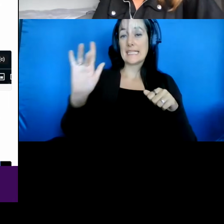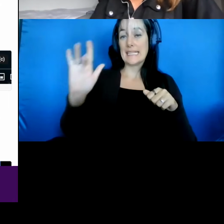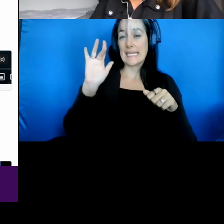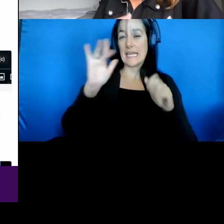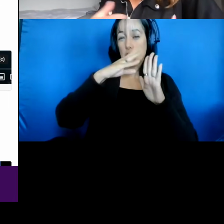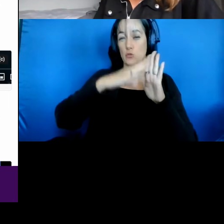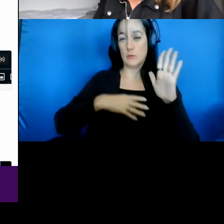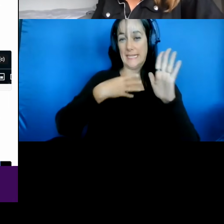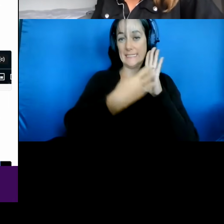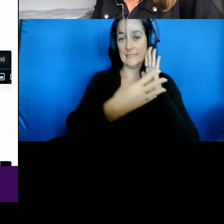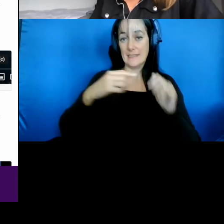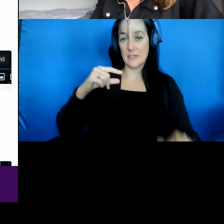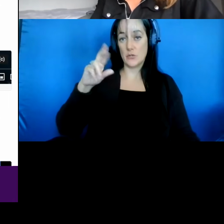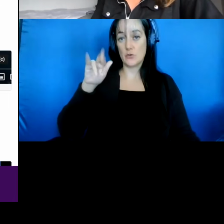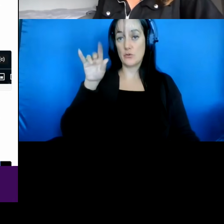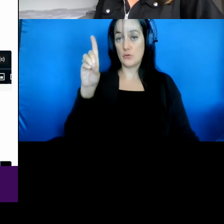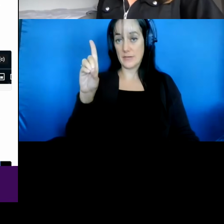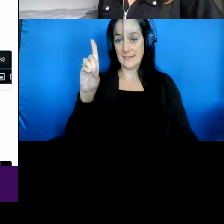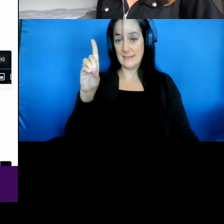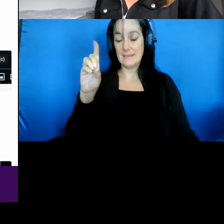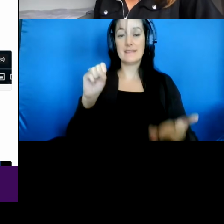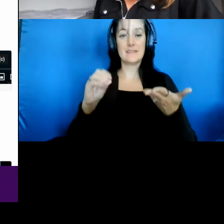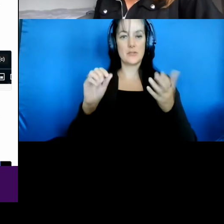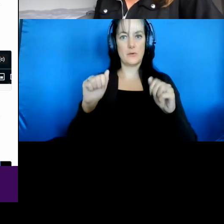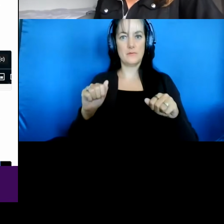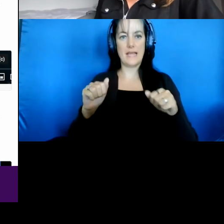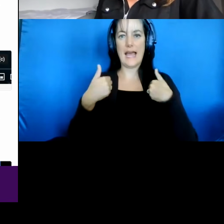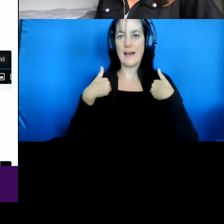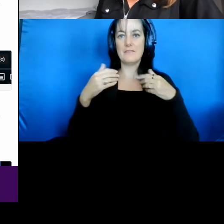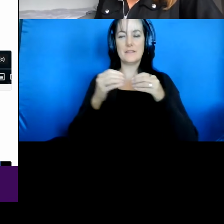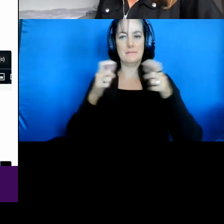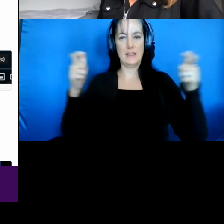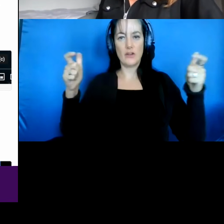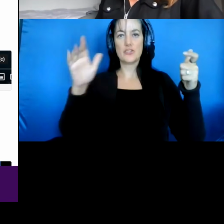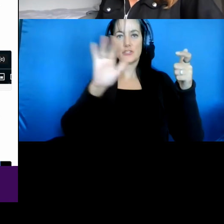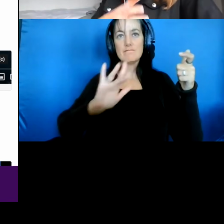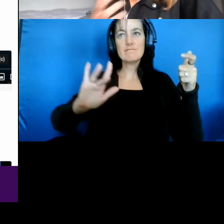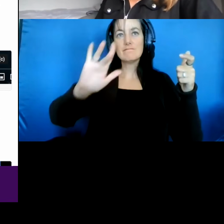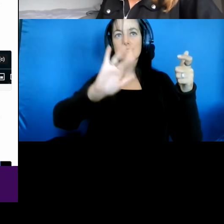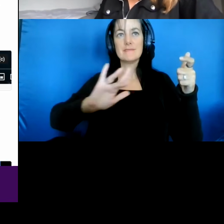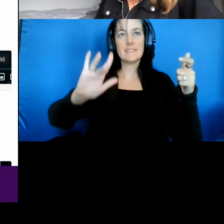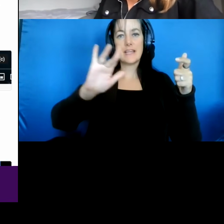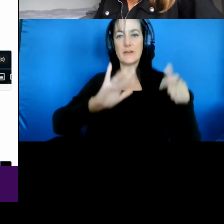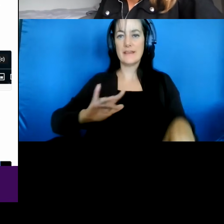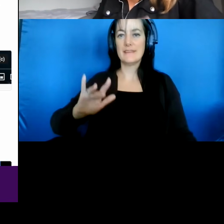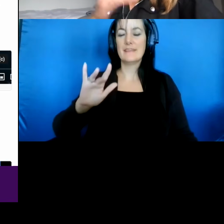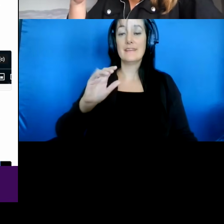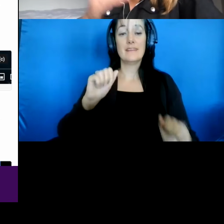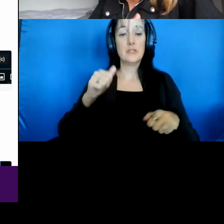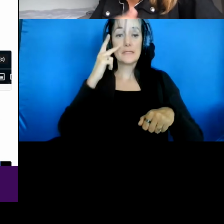gives you a larger touch target area. The grid option shows images. This is a folder